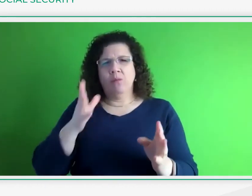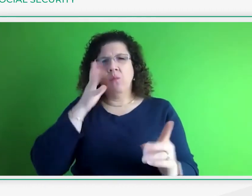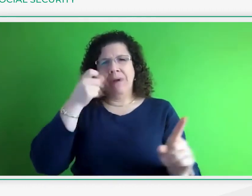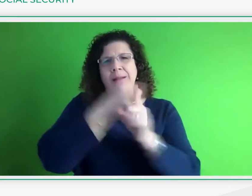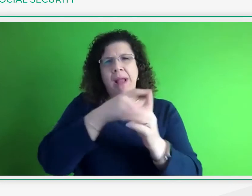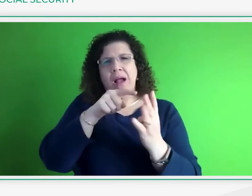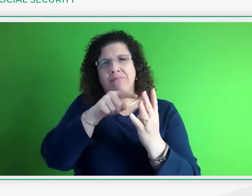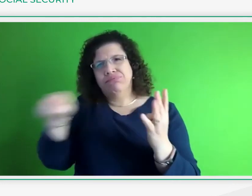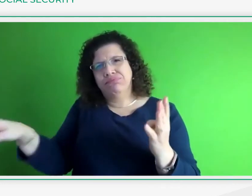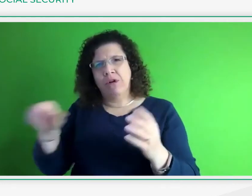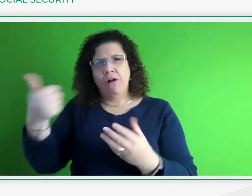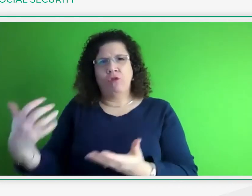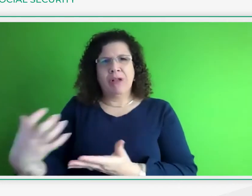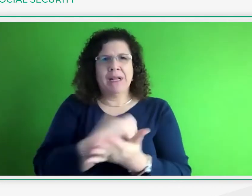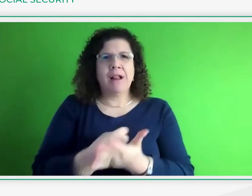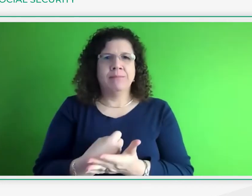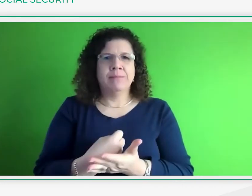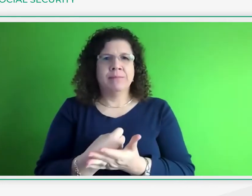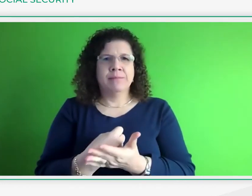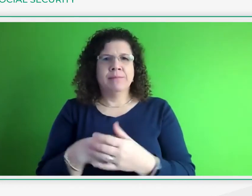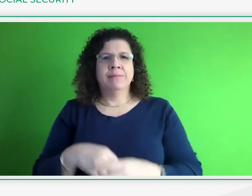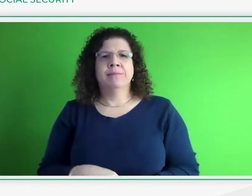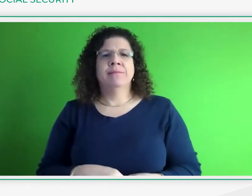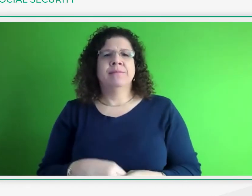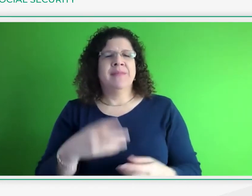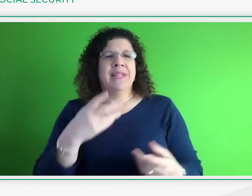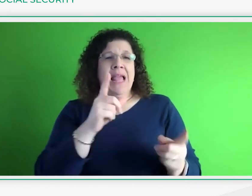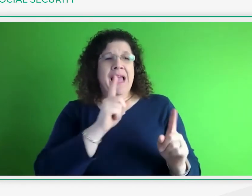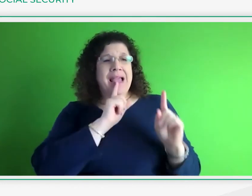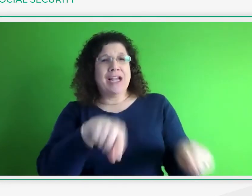and what's the impact going to be for you personally, for your income, before you claim.